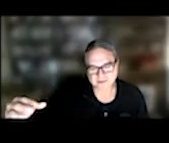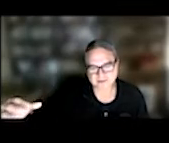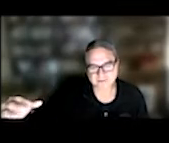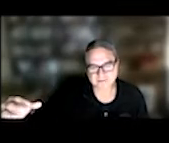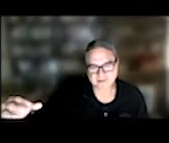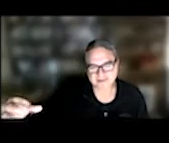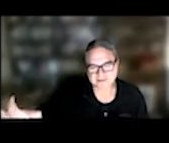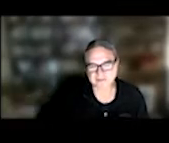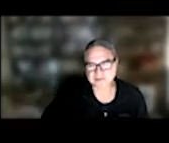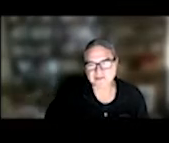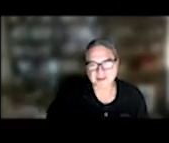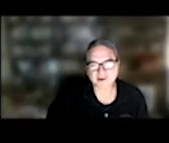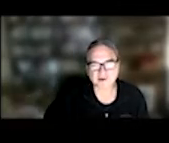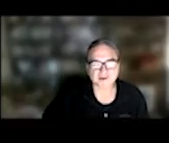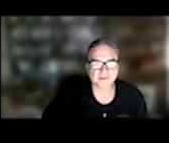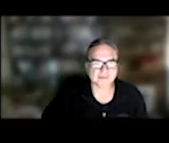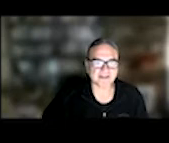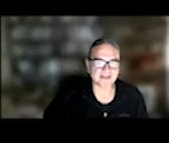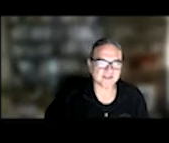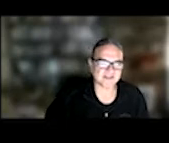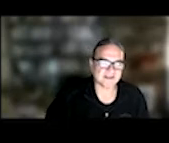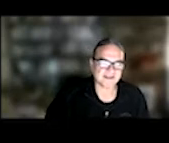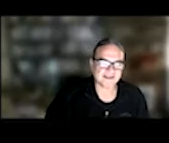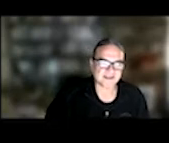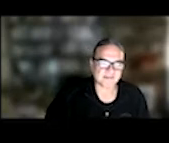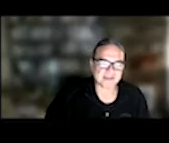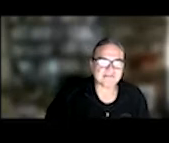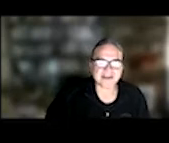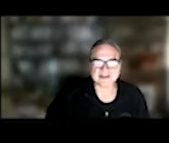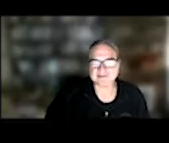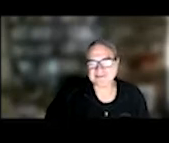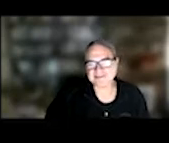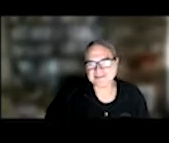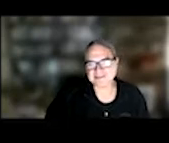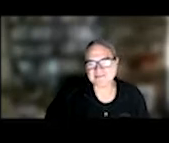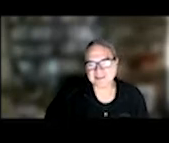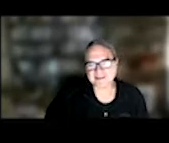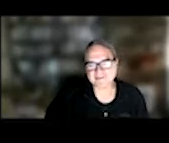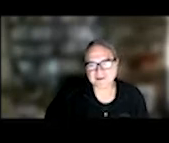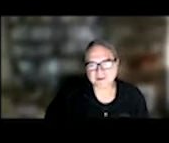like other populations, but we're still a younger population and we Define Elders differently from a